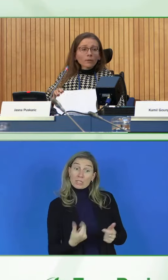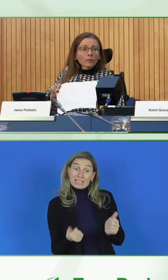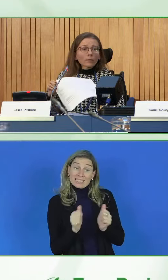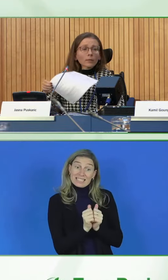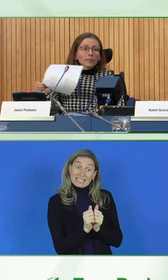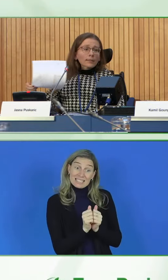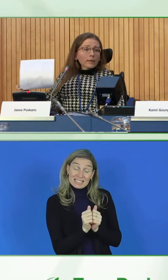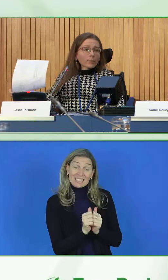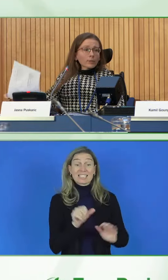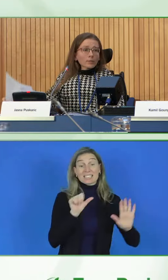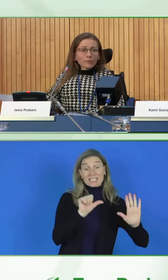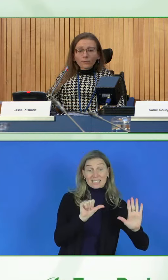Next slide, please.